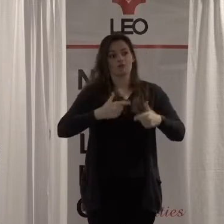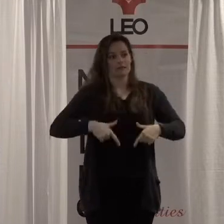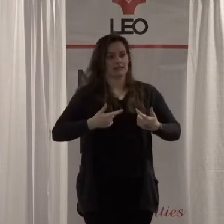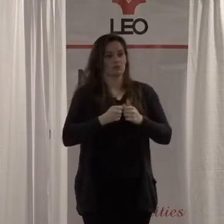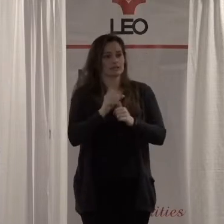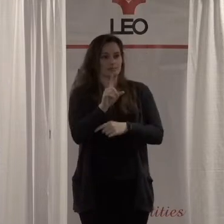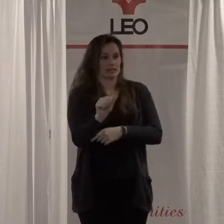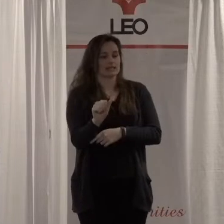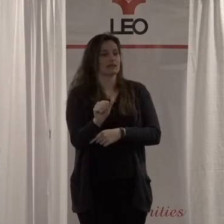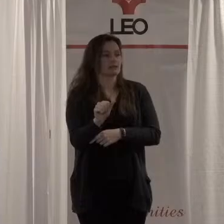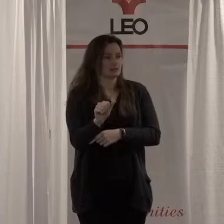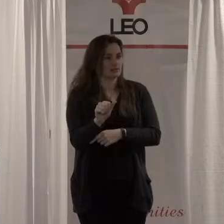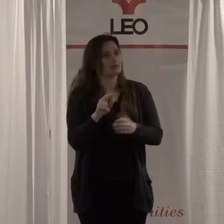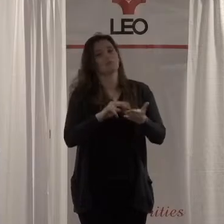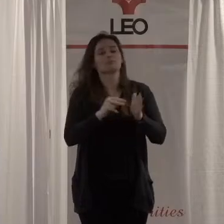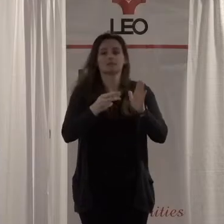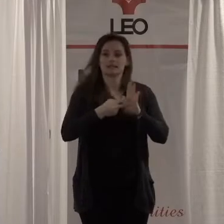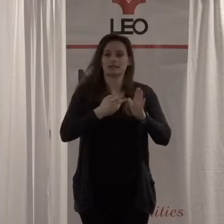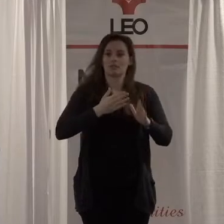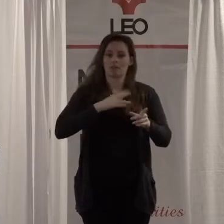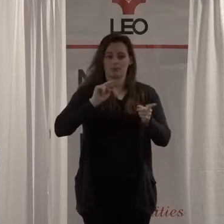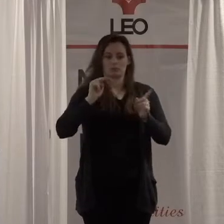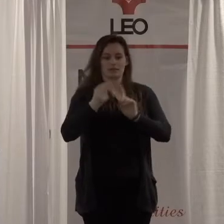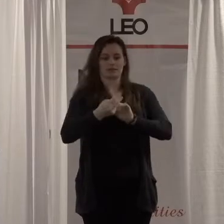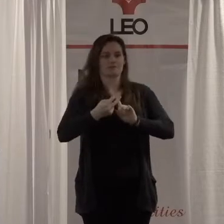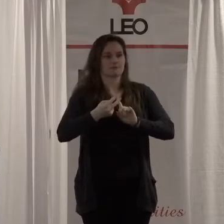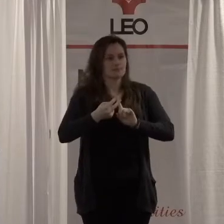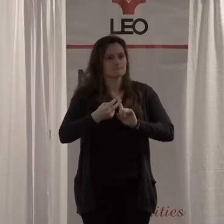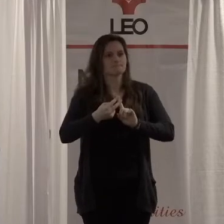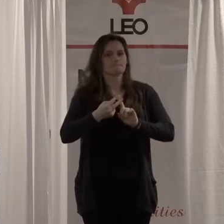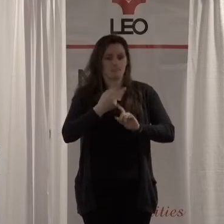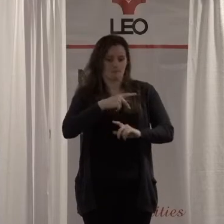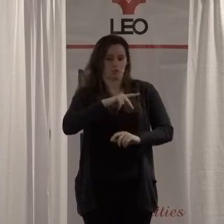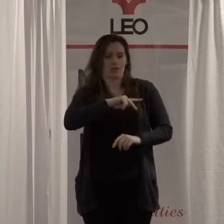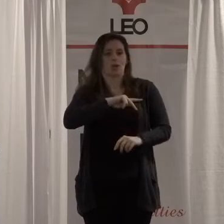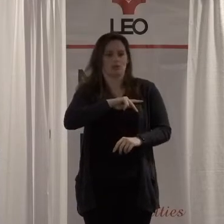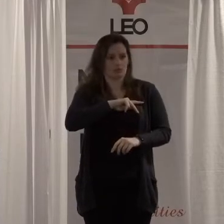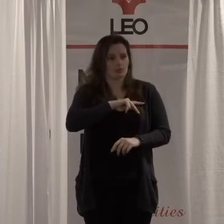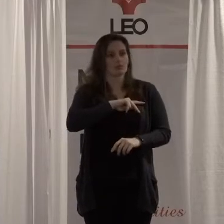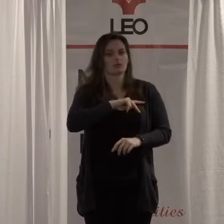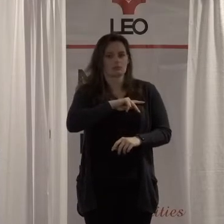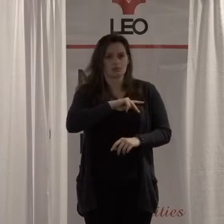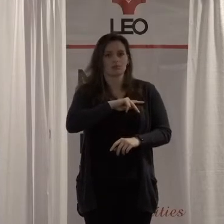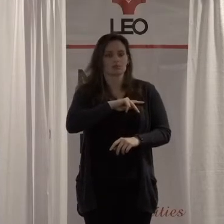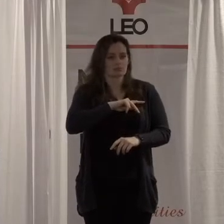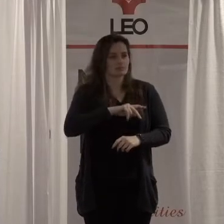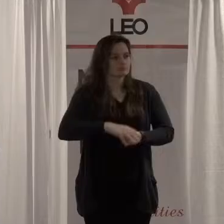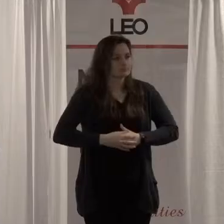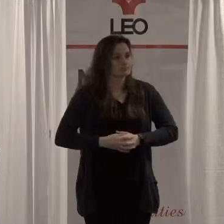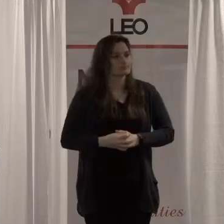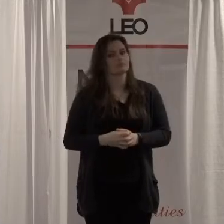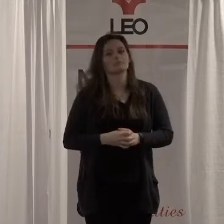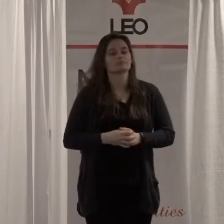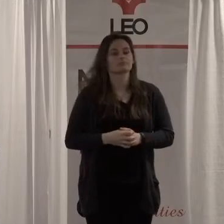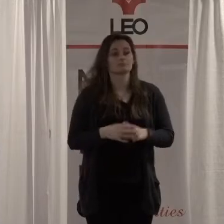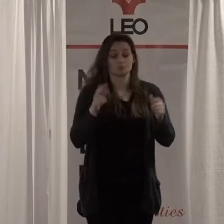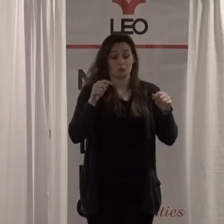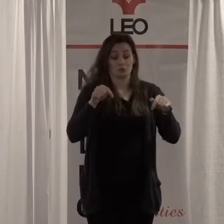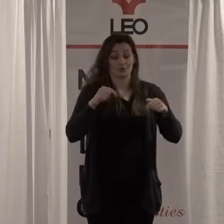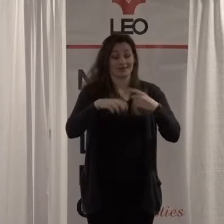I BRING A REALLY PERSONAL PERSPECTIVE TO MY WORK IN BOTH OF THOSE ROLES. SO THIS YEAR'S THEME FOR ACCESS AWARENESS WEEK,